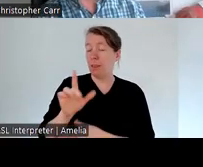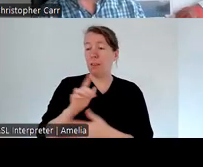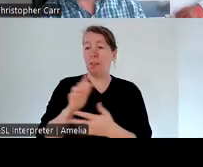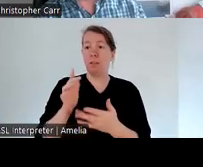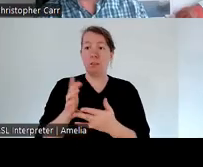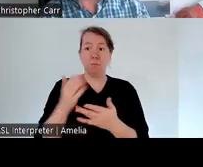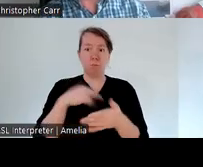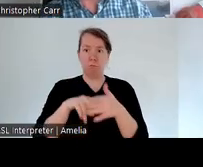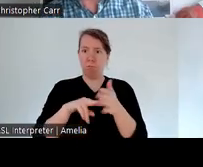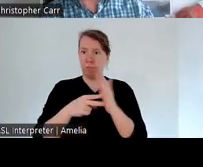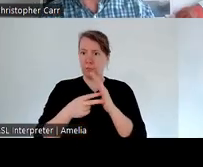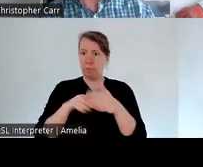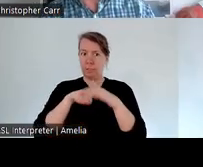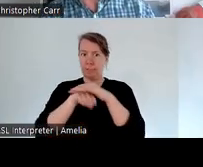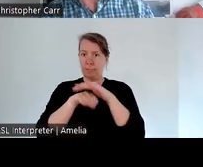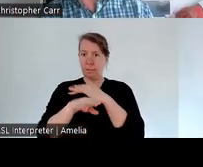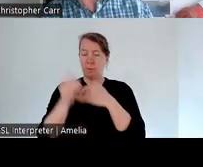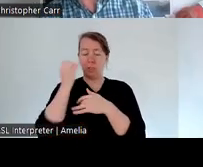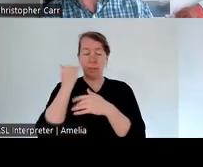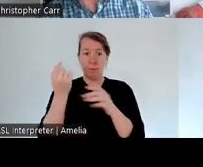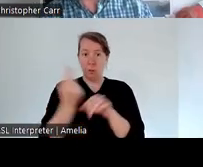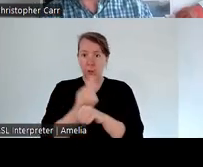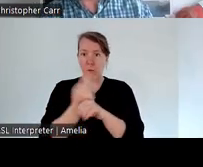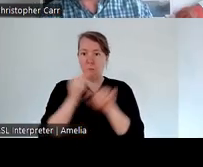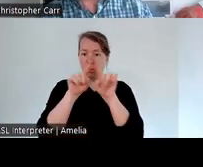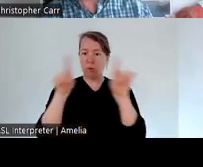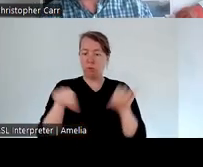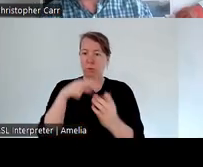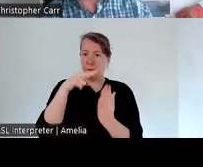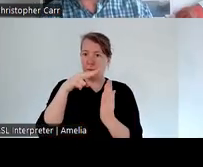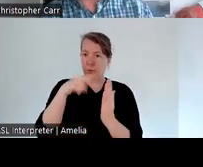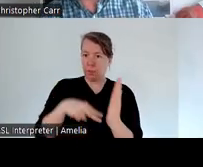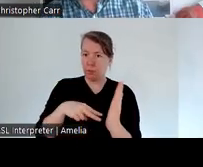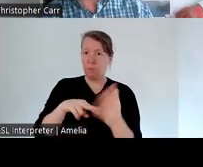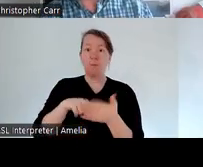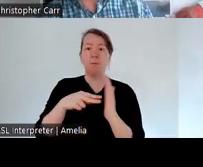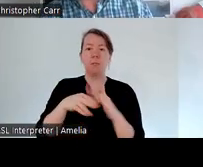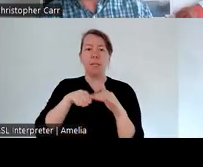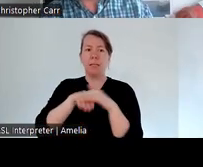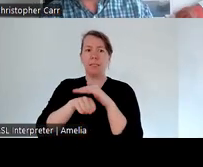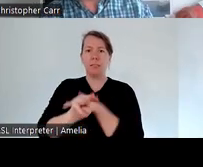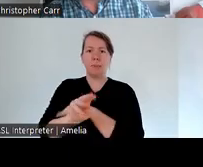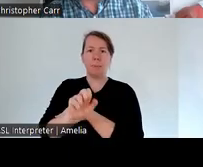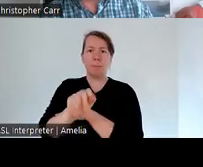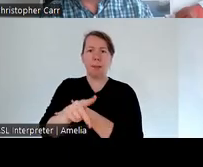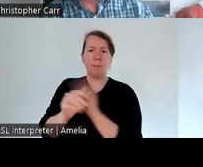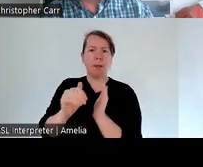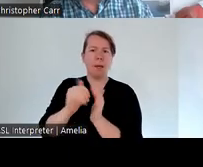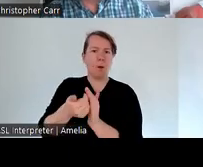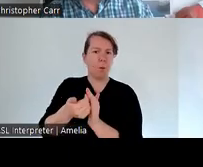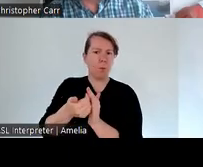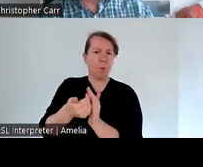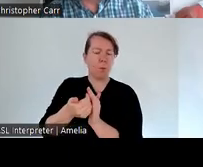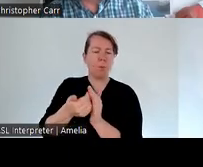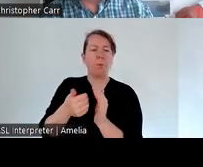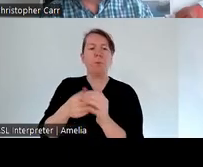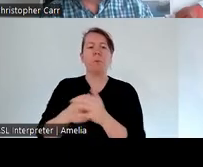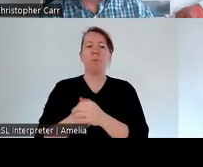people with screen readers can access that math in an accessible way. And then like Madeleine